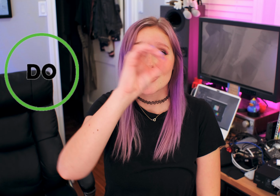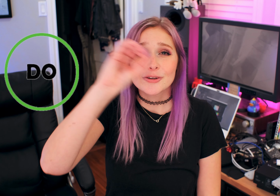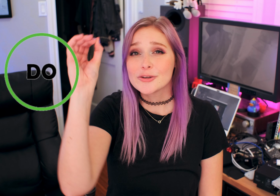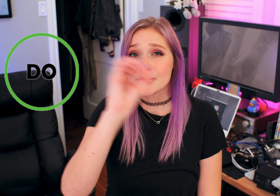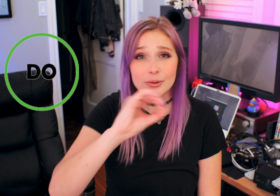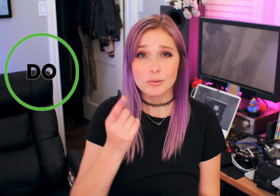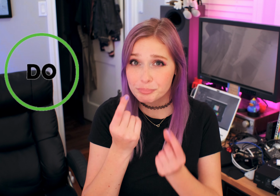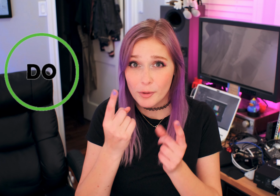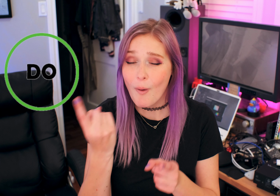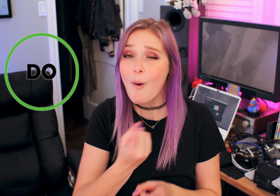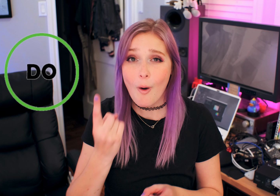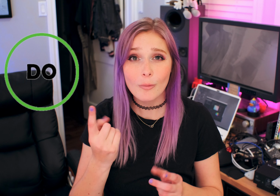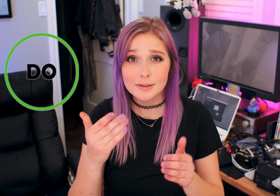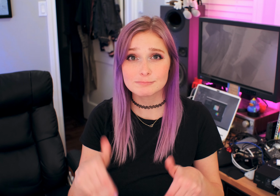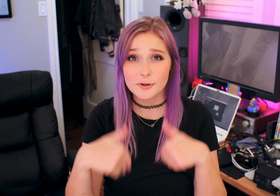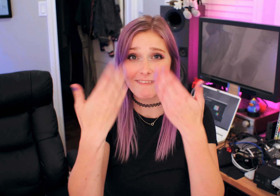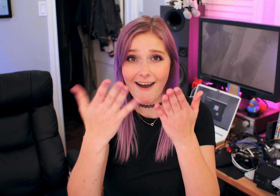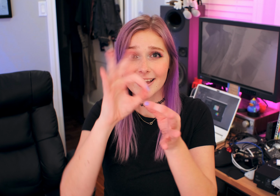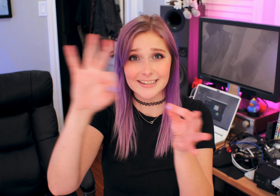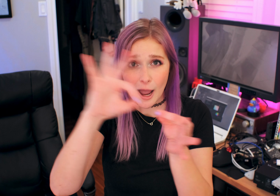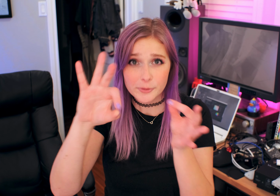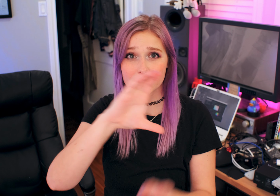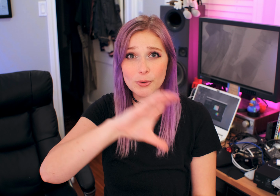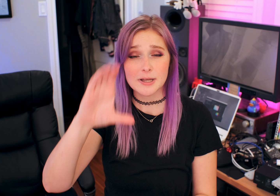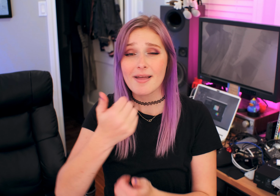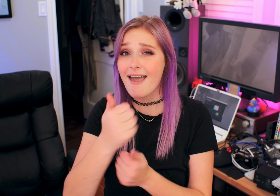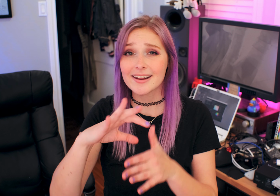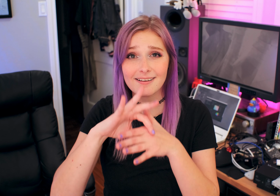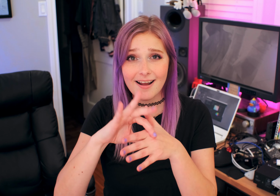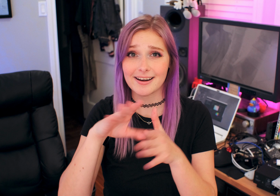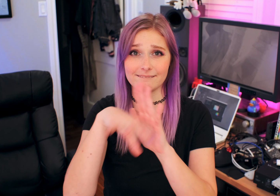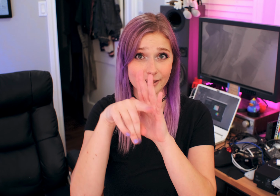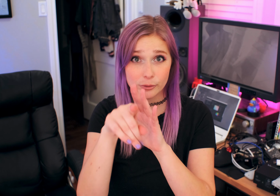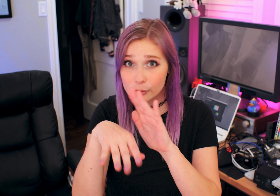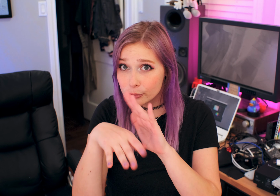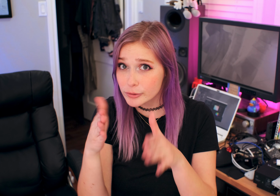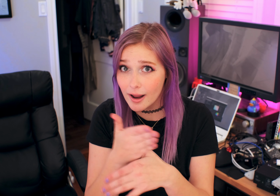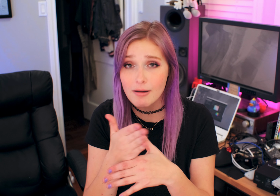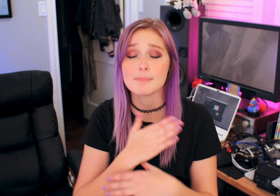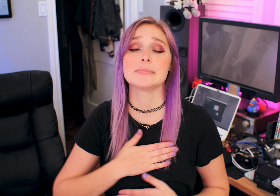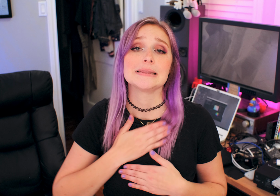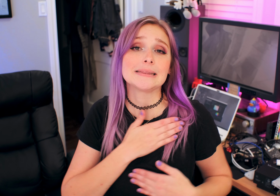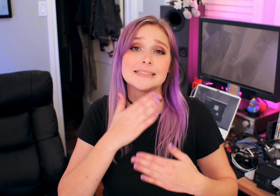Always provide proper captions or closed captions on any media or video content you share.